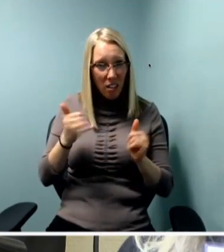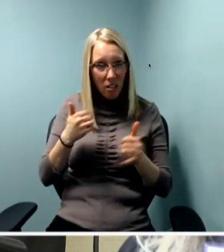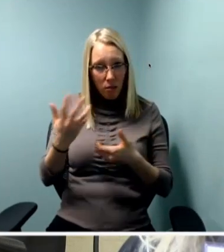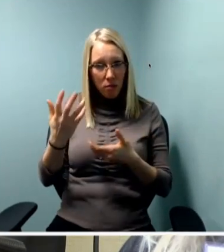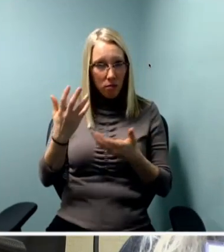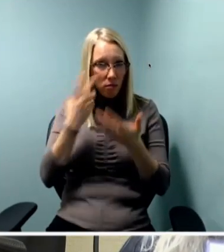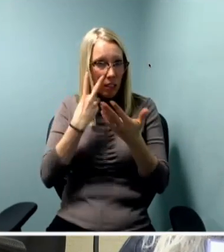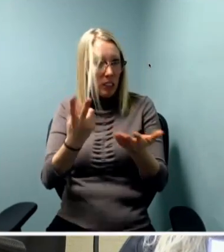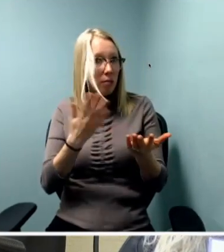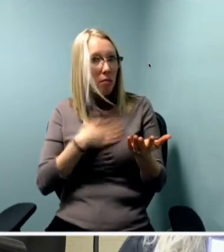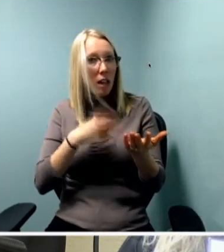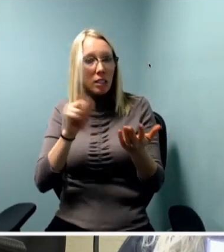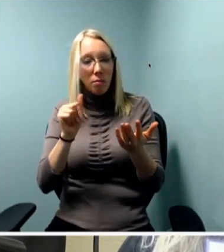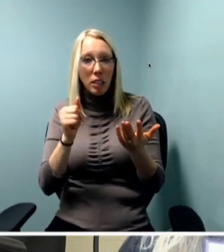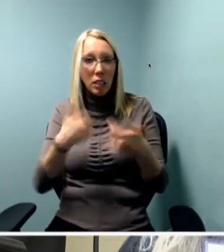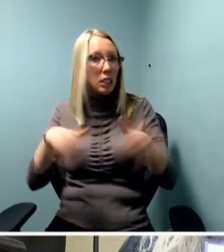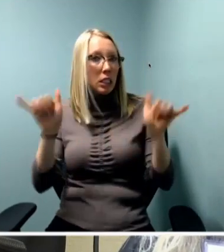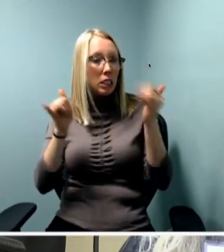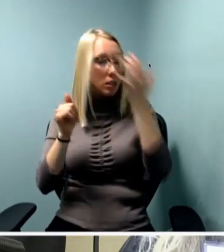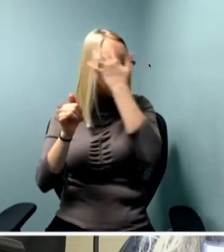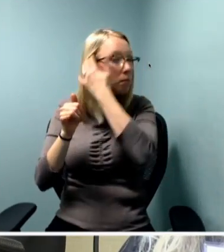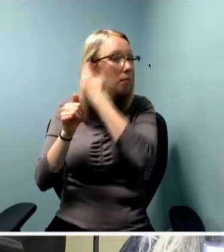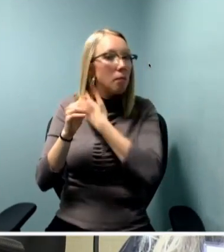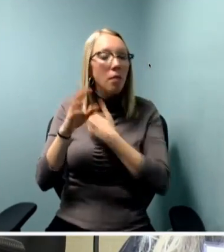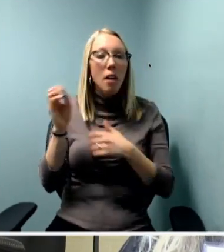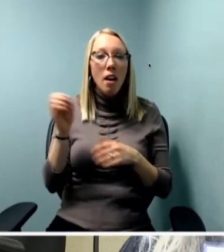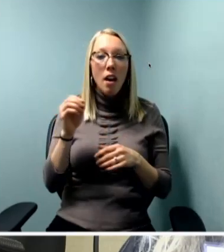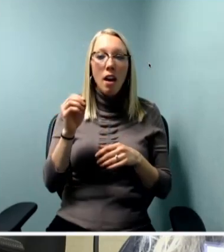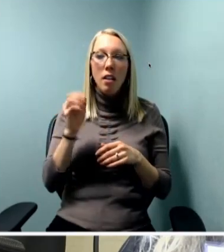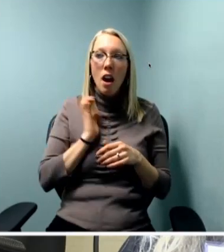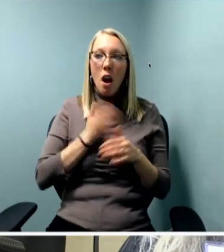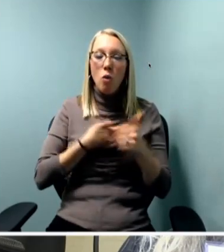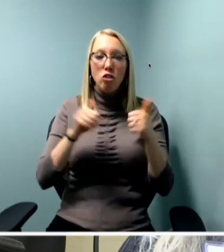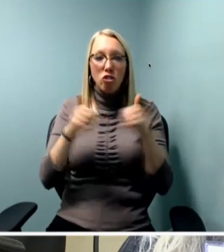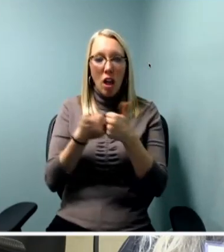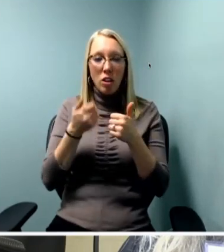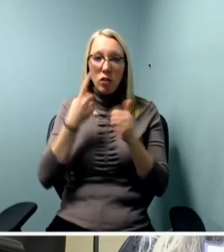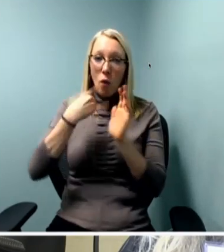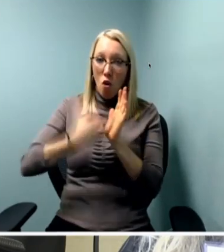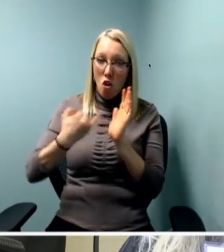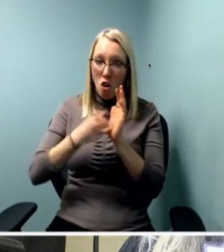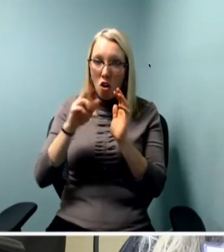And the challenge that we have, in terms of the art getting beyond